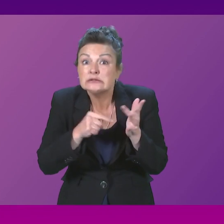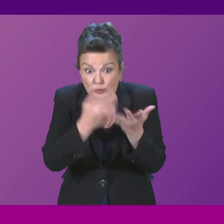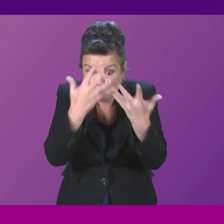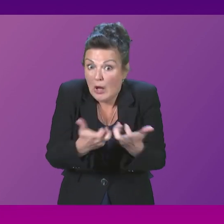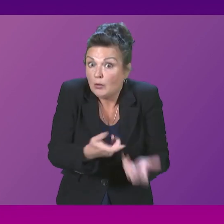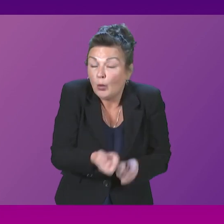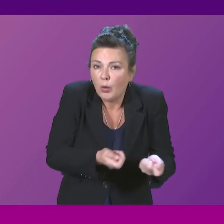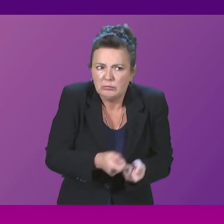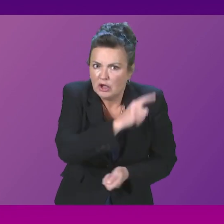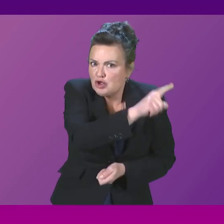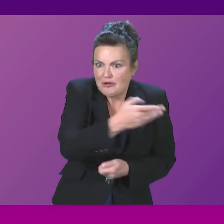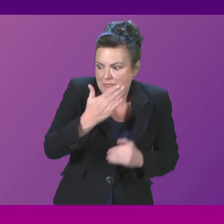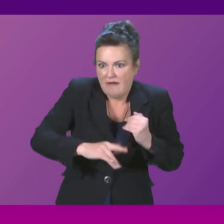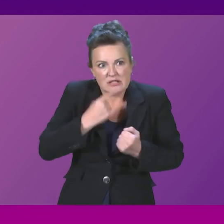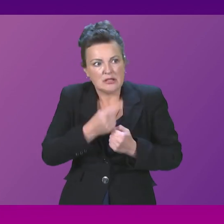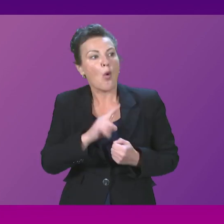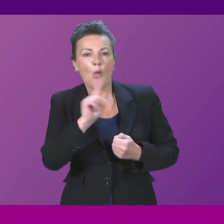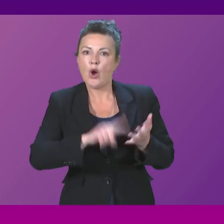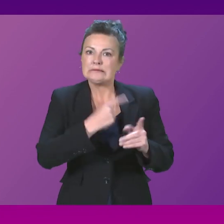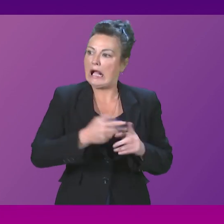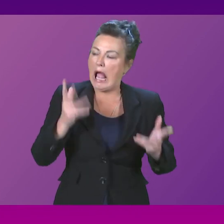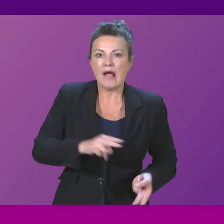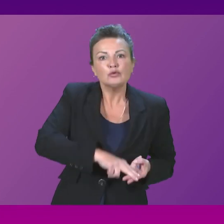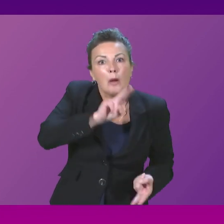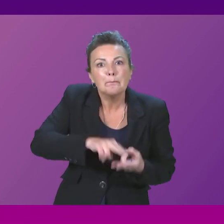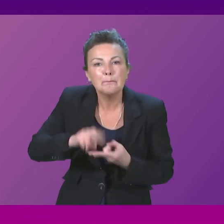There is silence on the public services that will be cut.